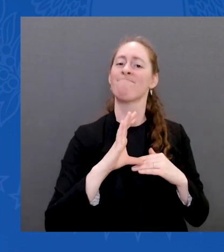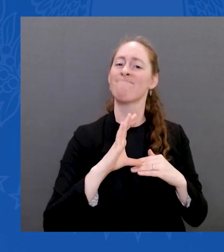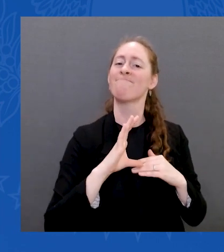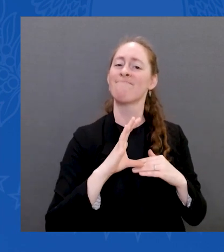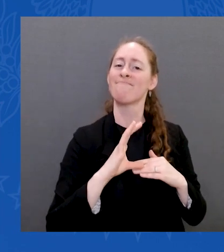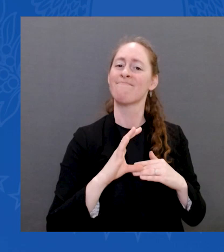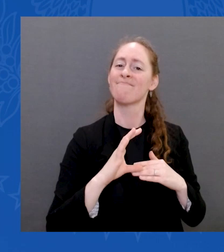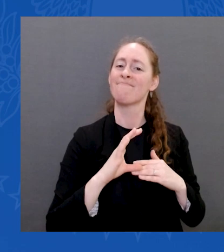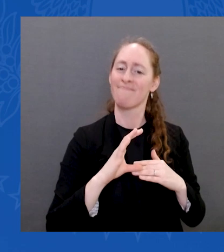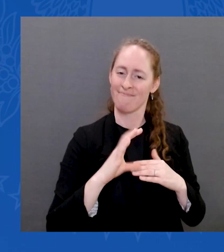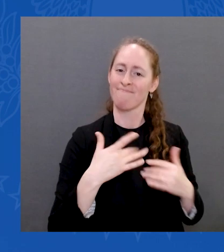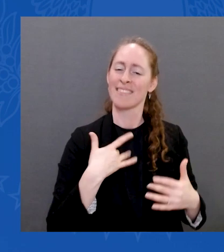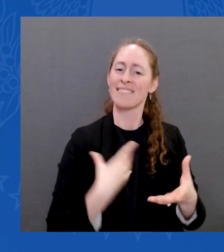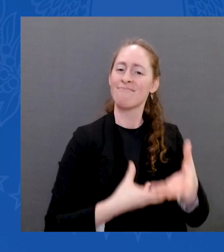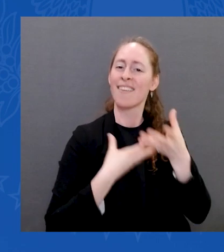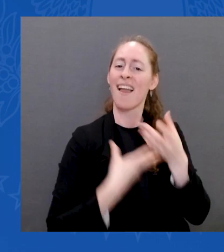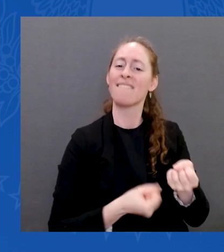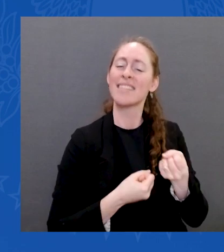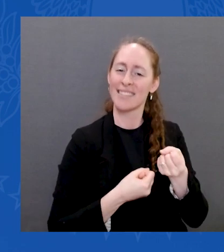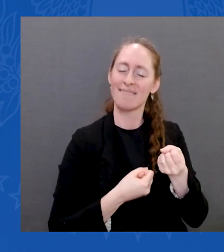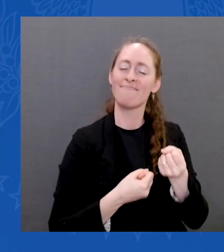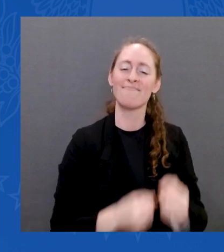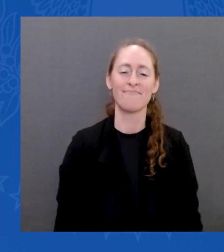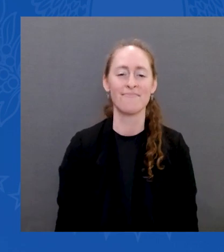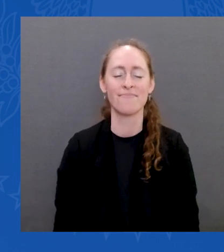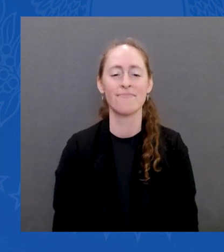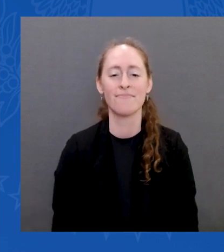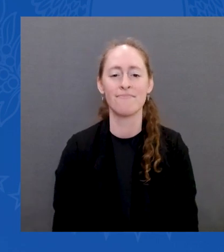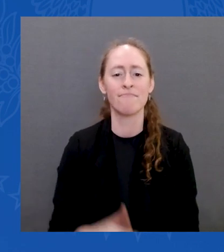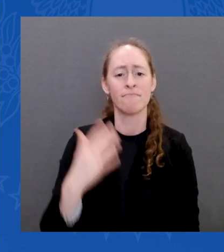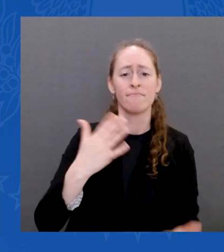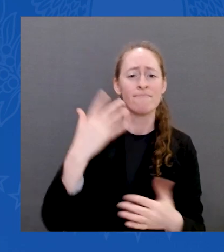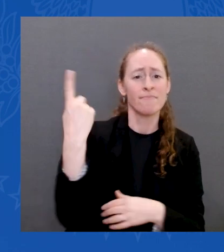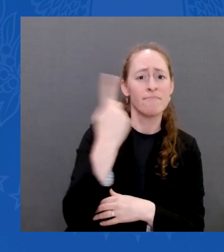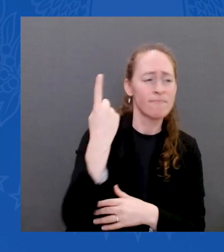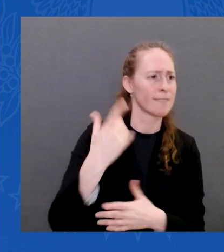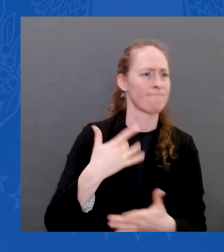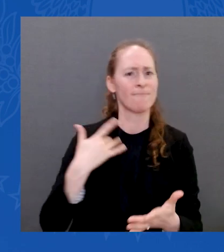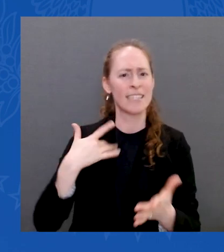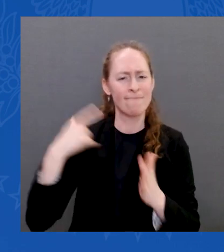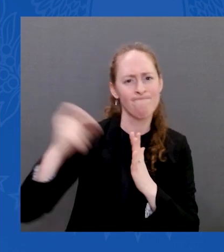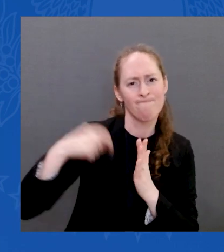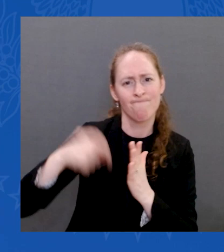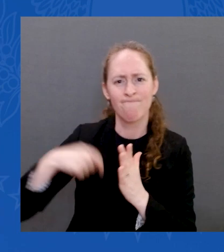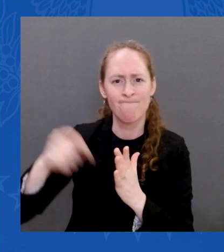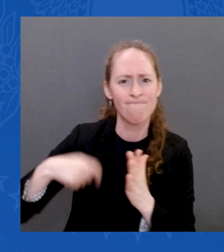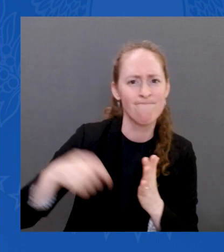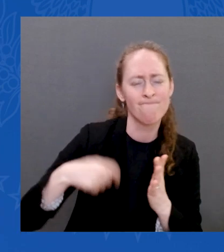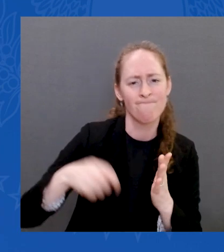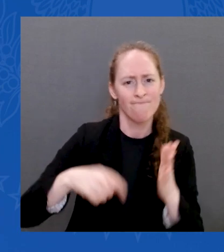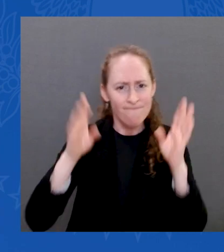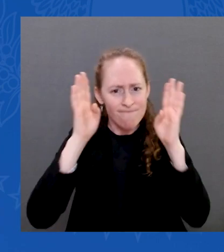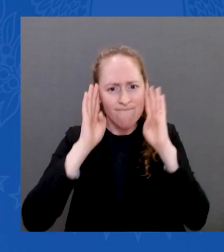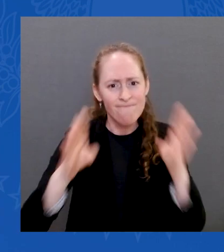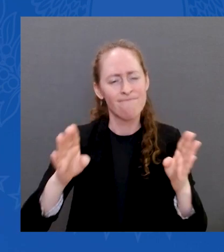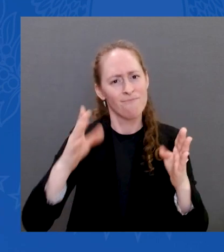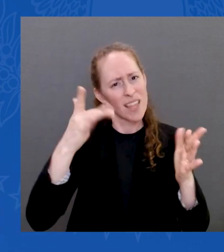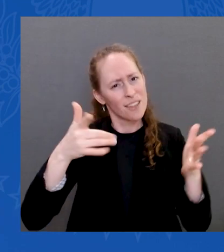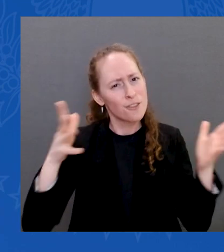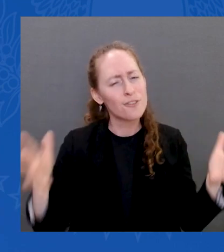Someone is working a little harder because you pushed him to try. Someone is a little kinder